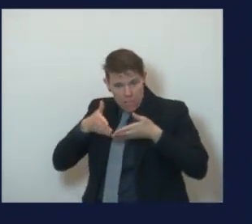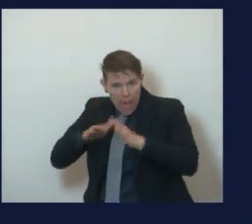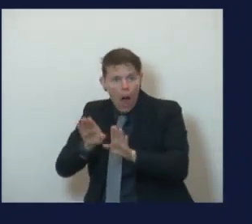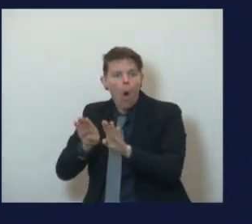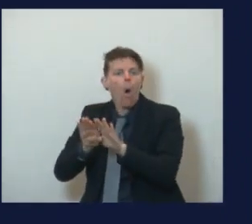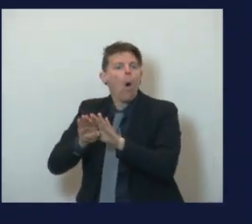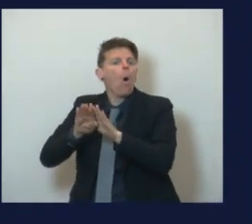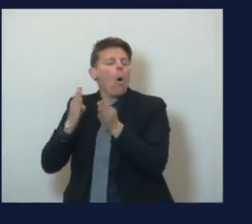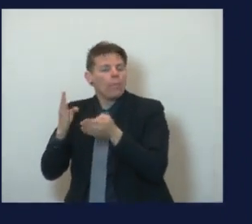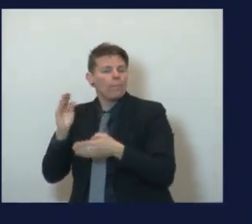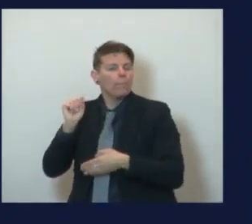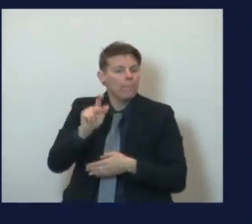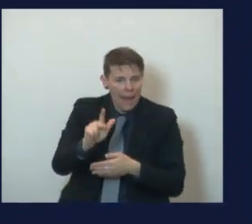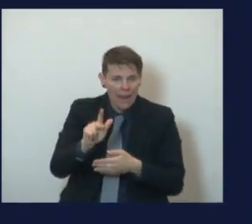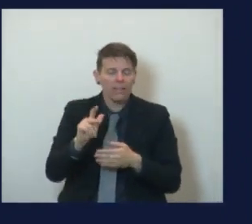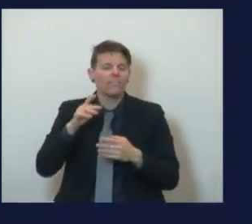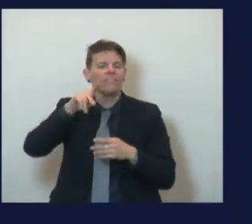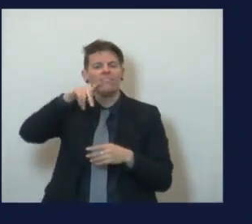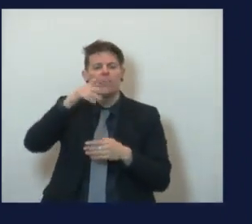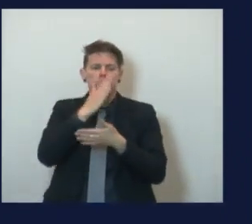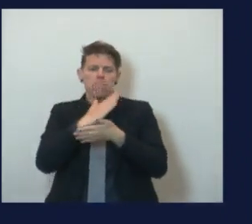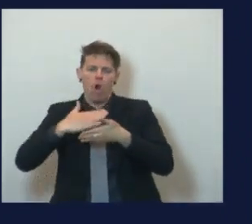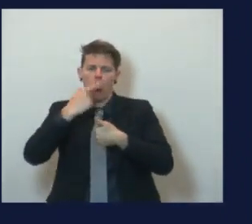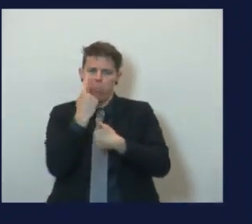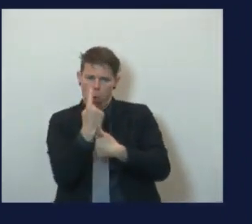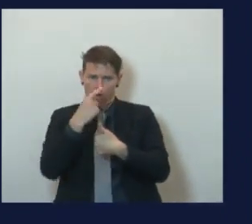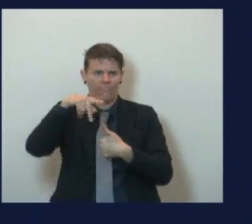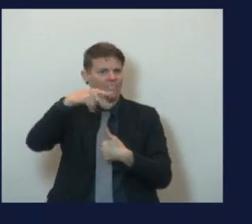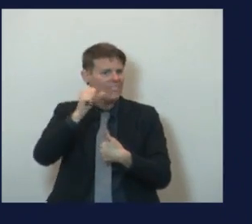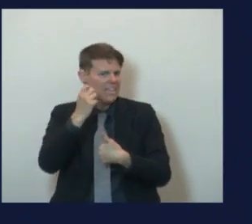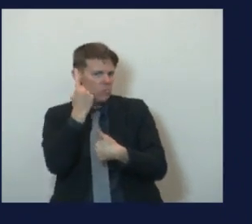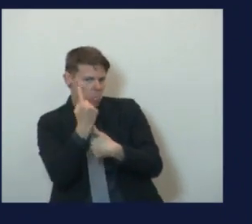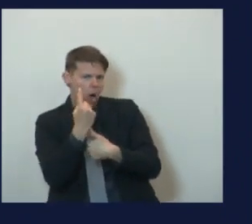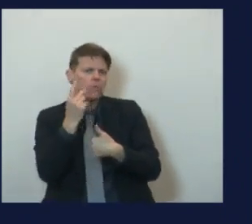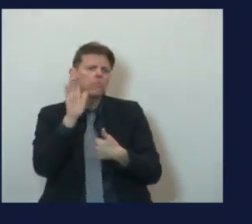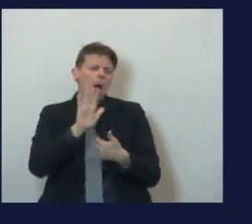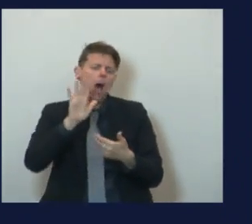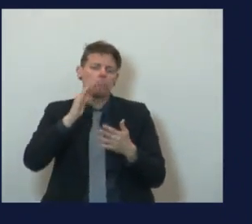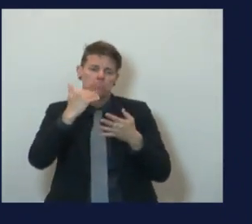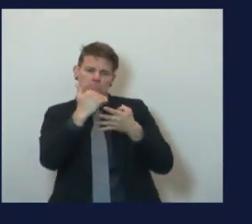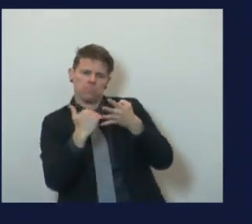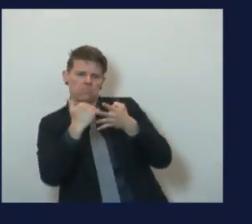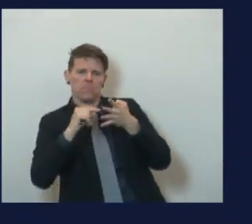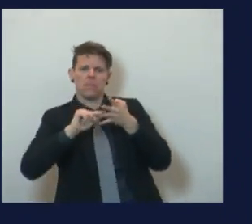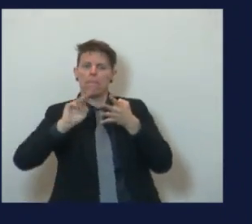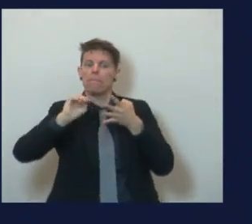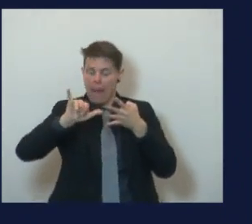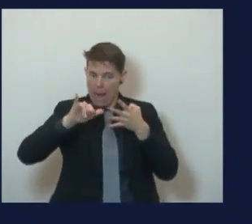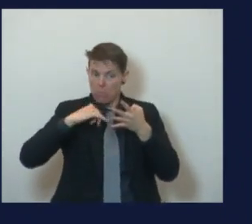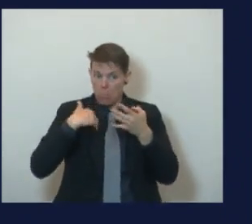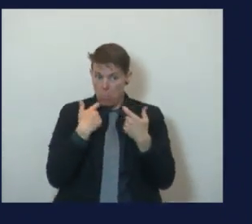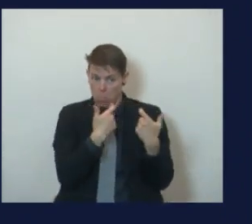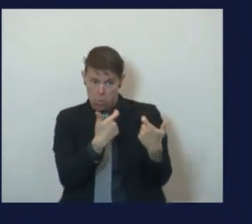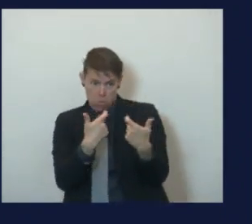BUSINESSES. AND AS WE’RE EXPANDING THE RETAILERS THAT CAN OPERATE SO PHASE ONE.